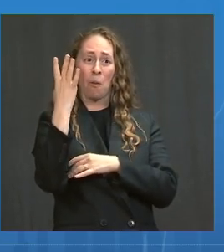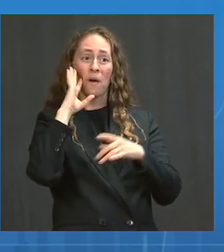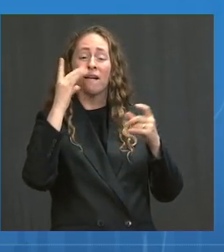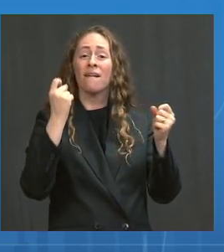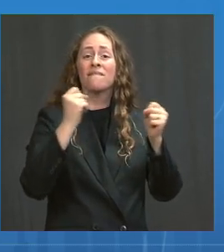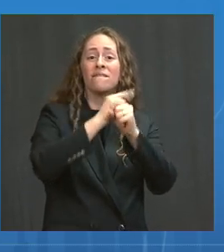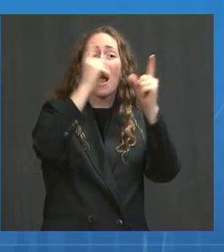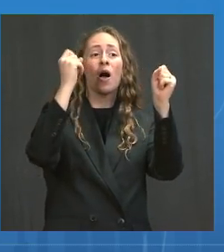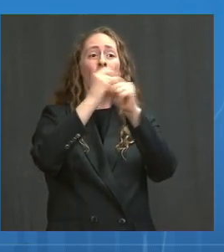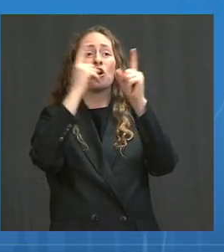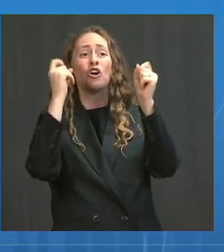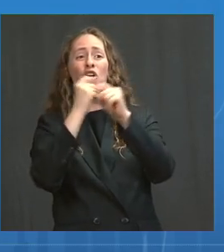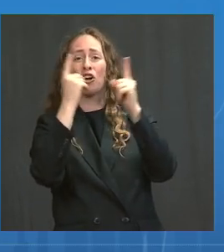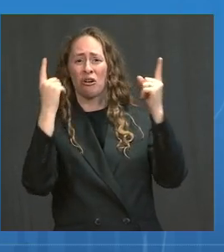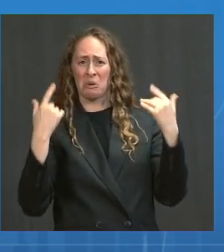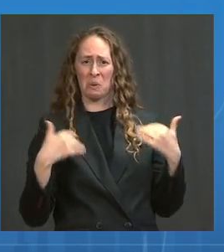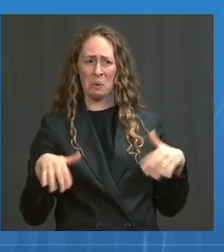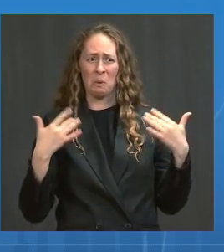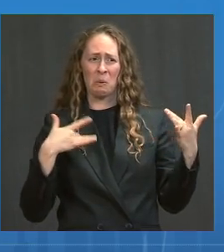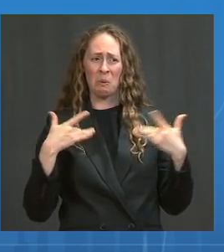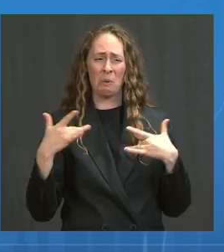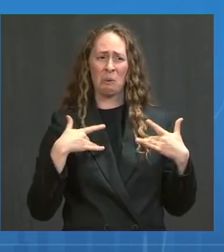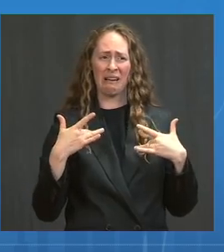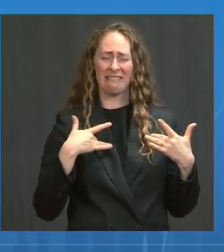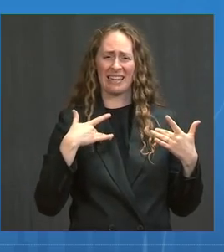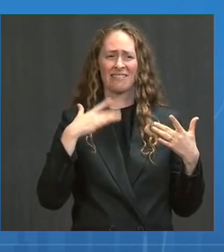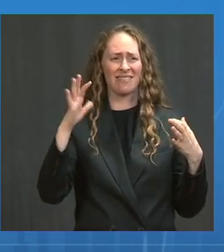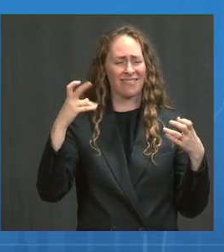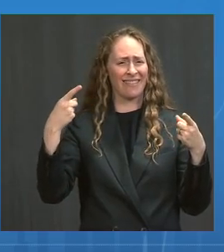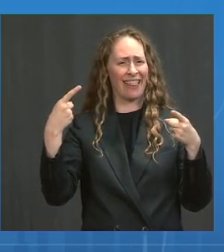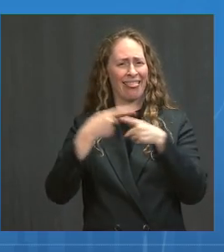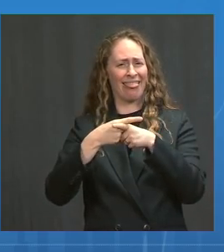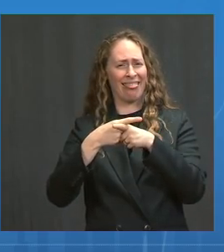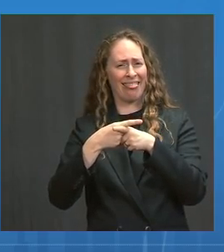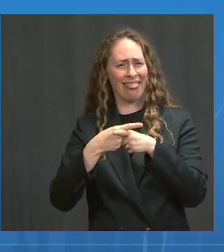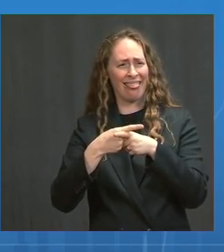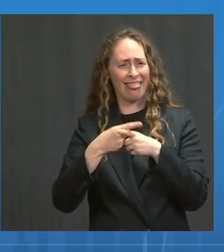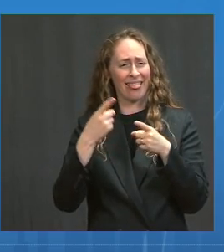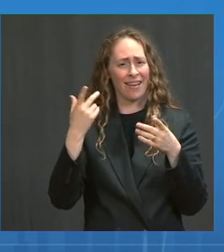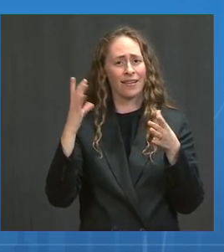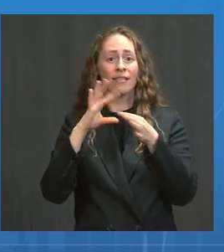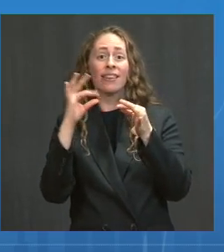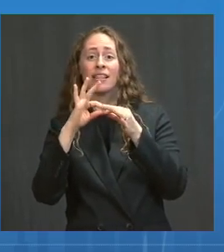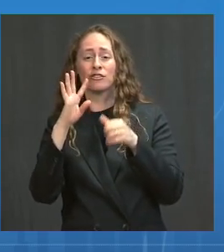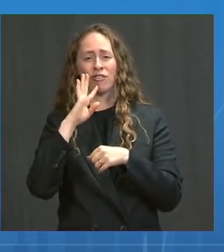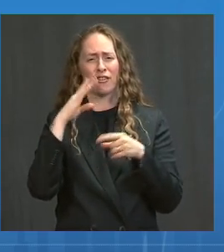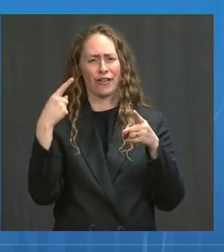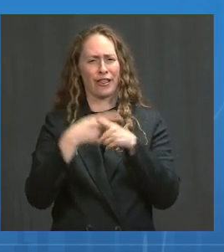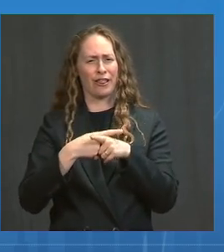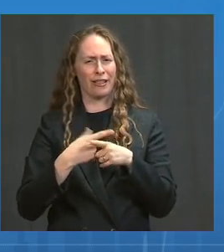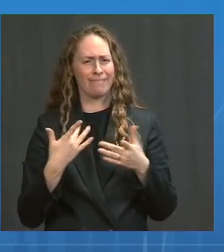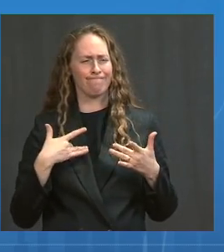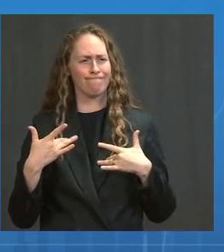I mean, is that a little bit of a mixed signal, on one hand, to be sending to the country at this point?